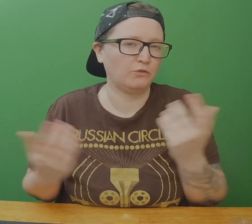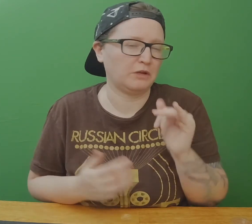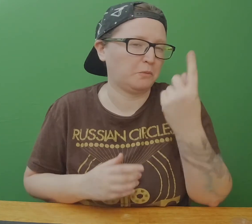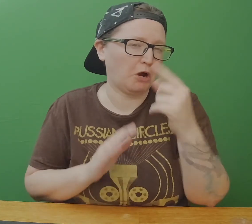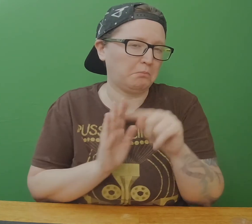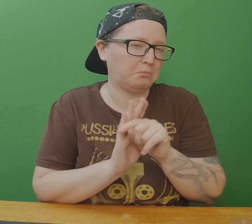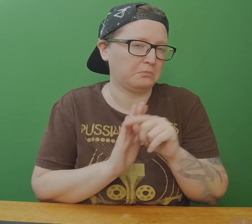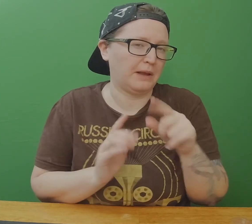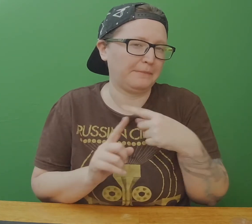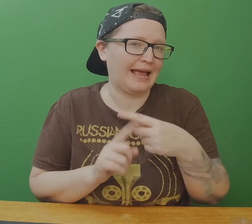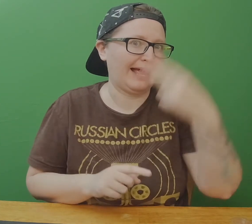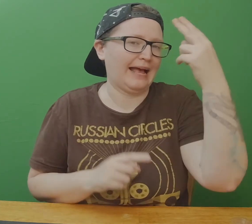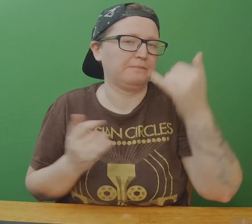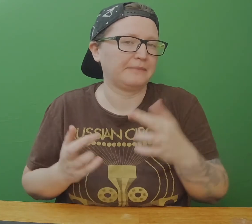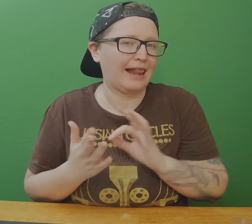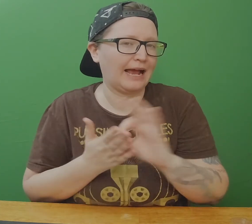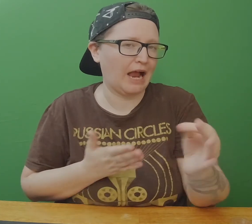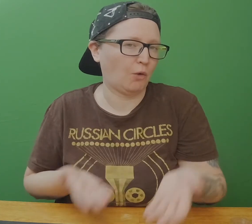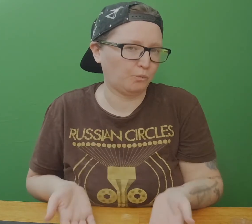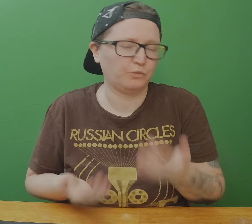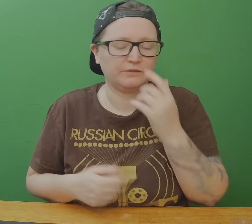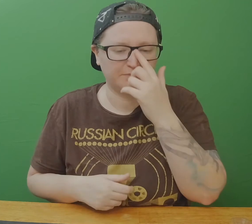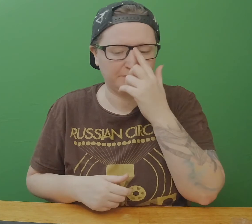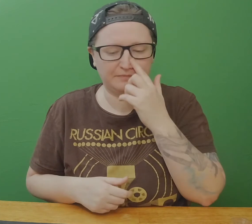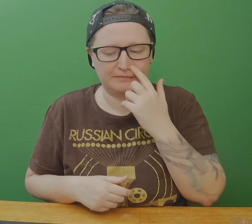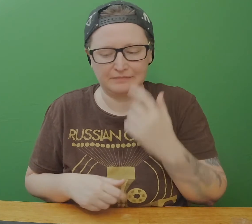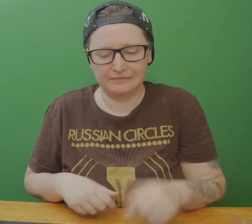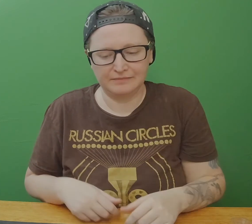everybody's turns as well so that's the only con I would say if you're having a higher player count